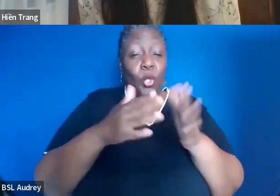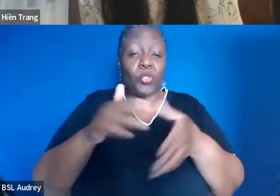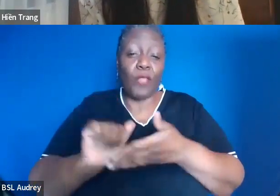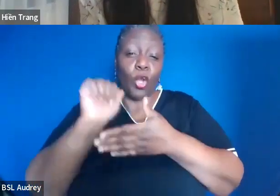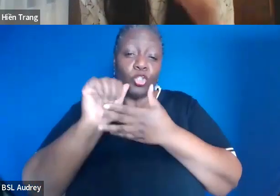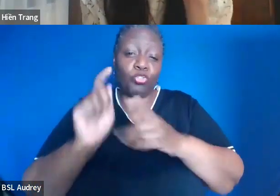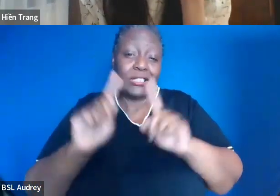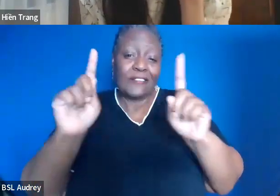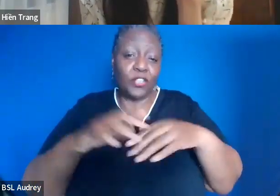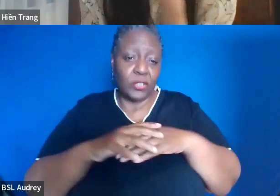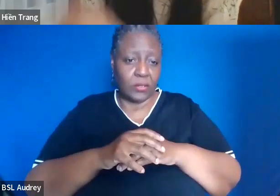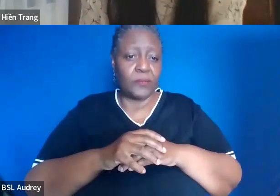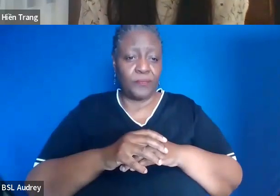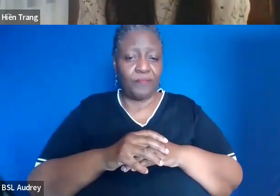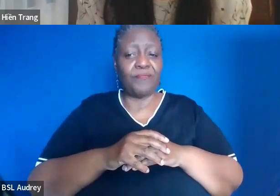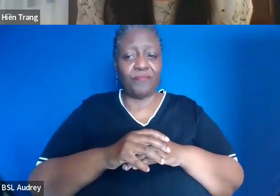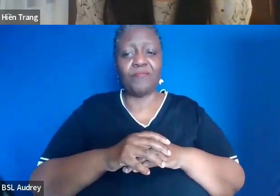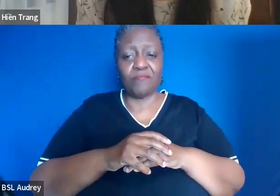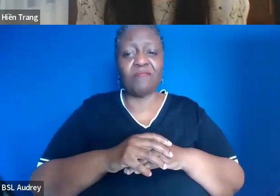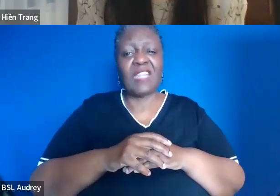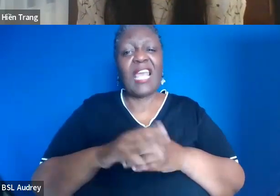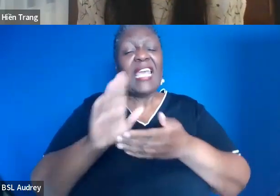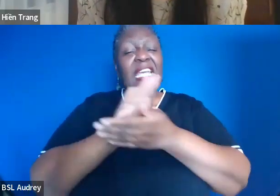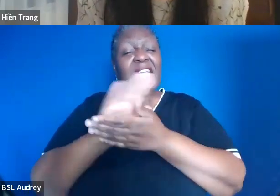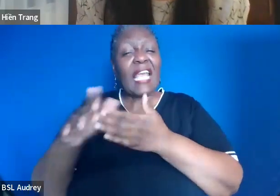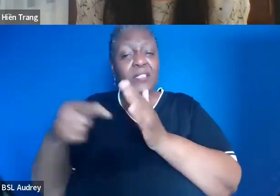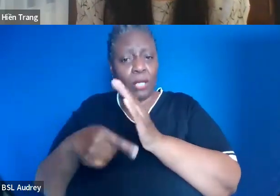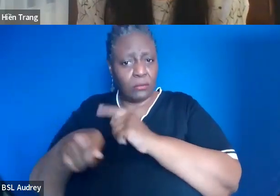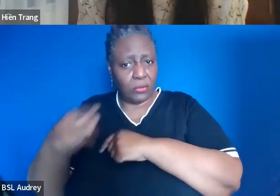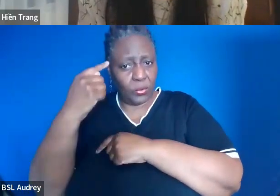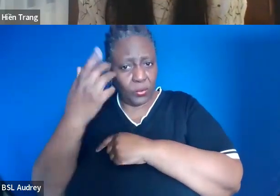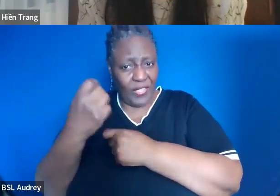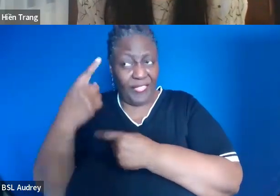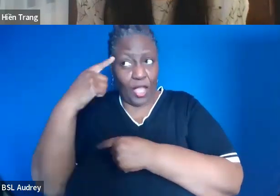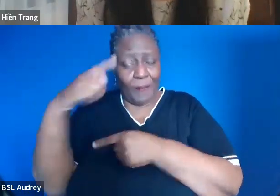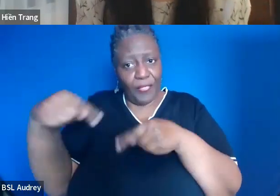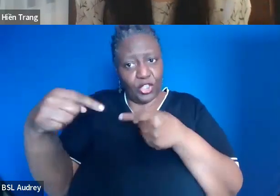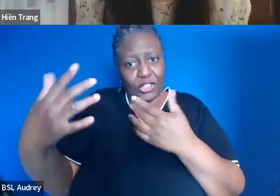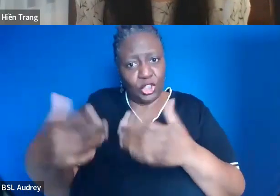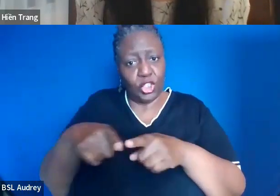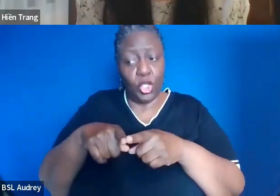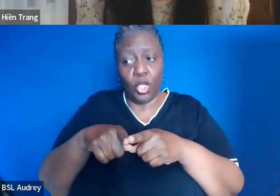mentioned um so he and Chang maybe you can speak about you know the challenges of self-translation